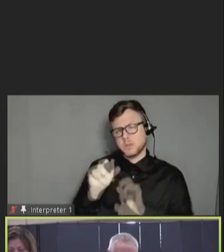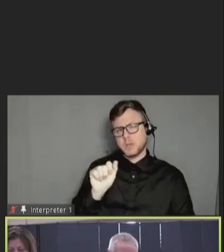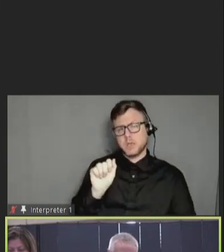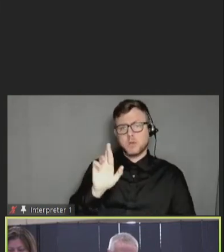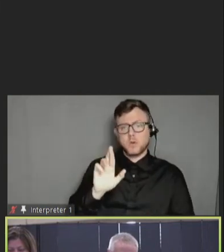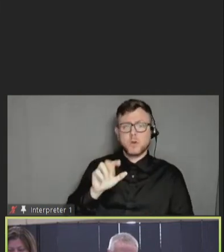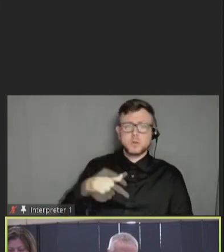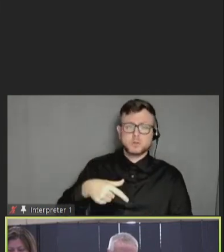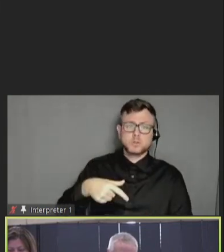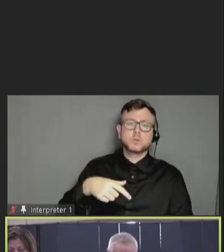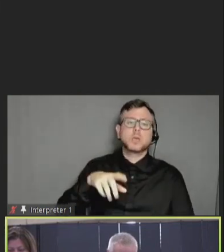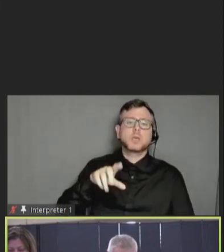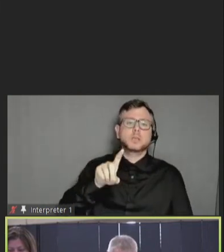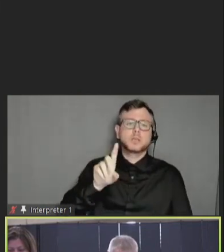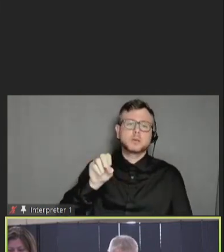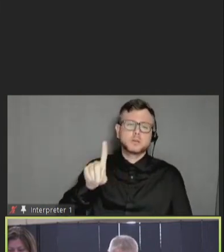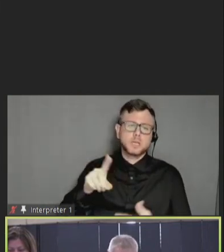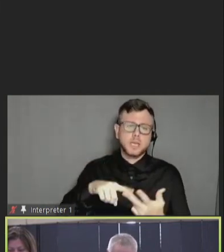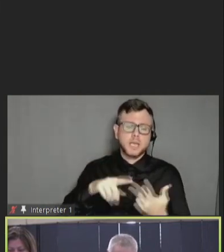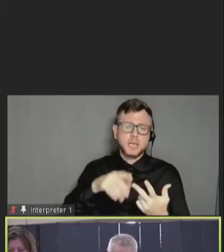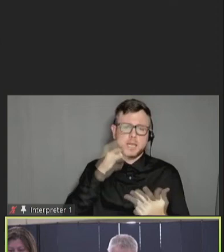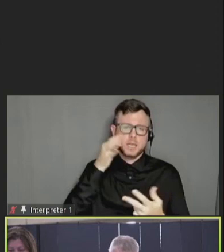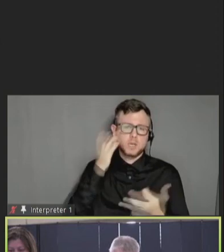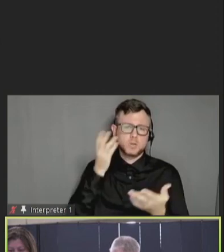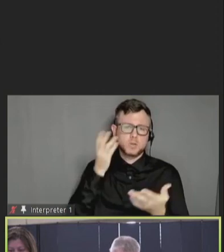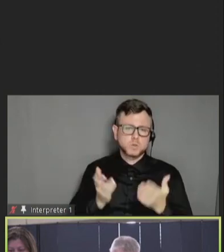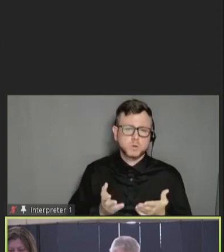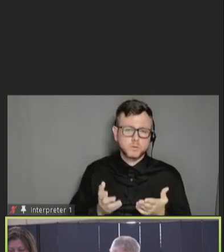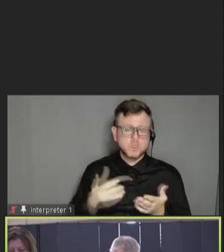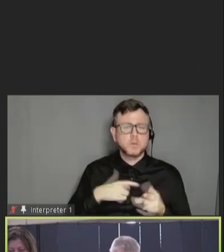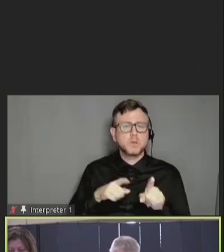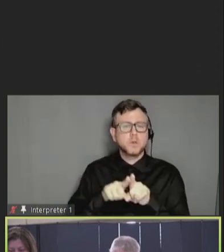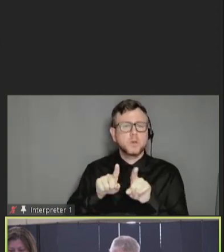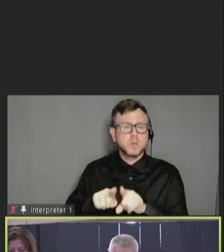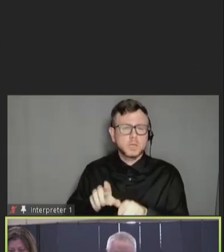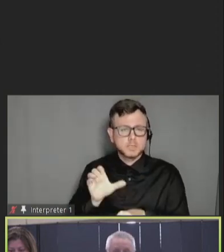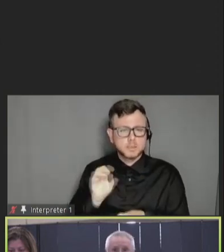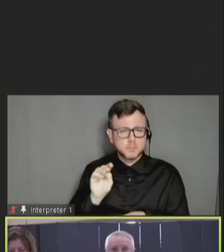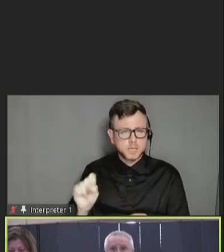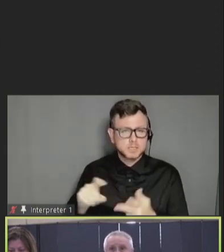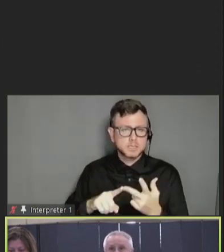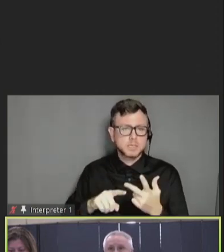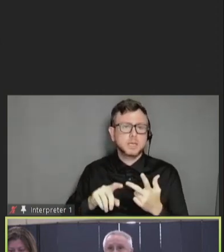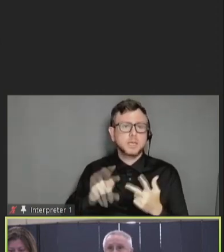DOD, Indian Health Service, as well as CMS and NIH have written reports